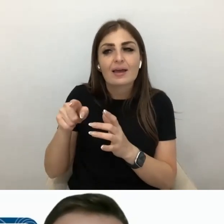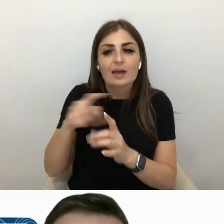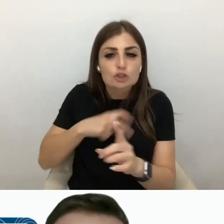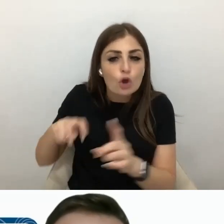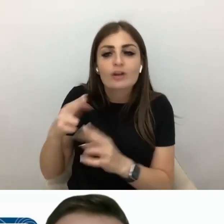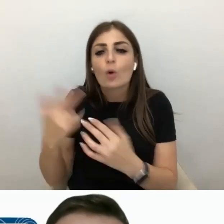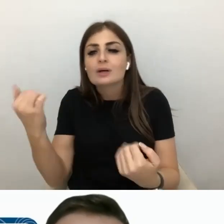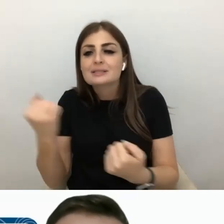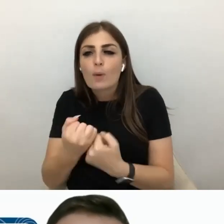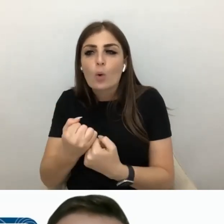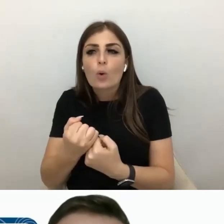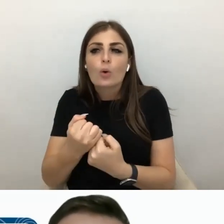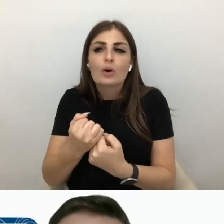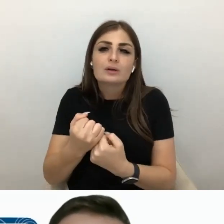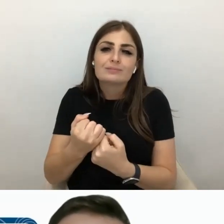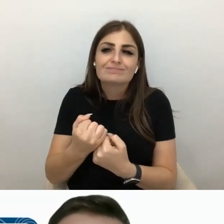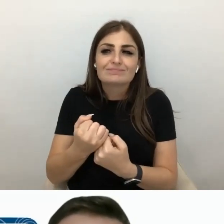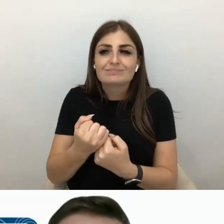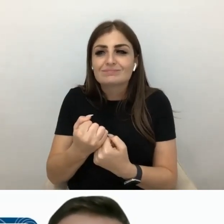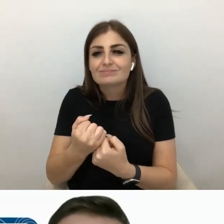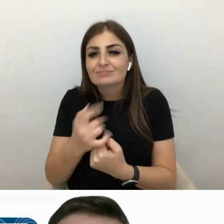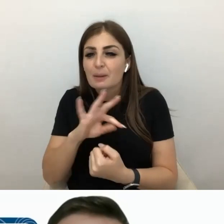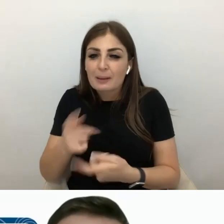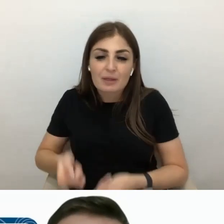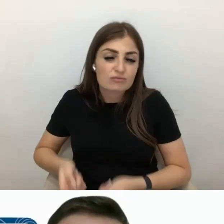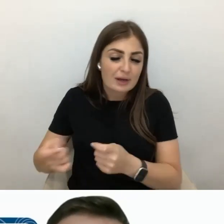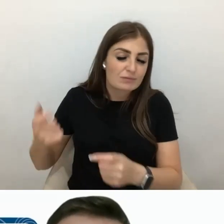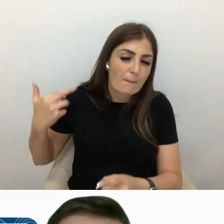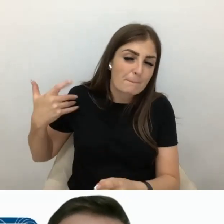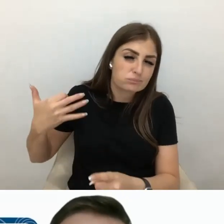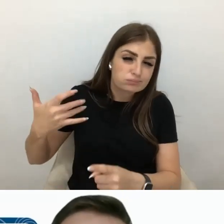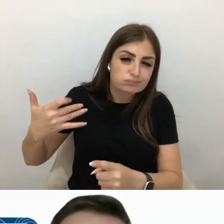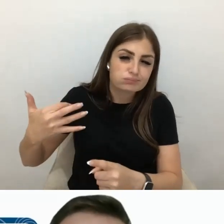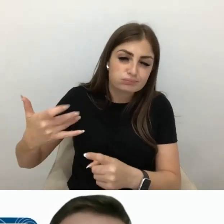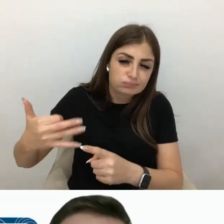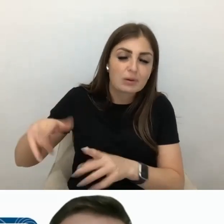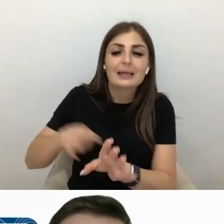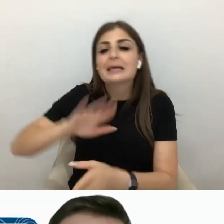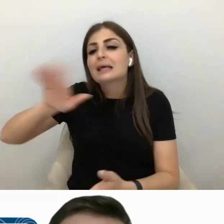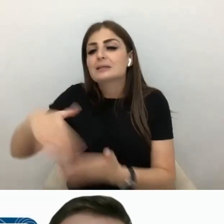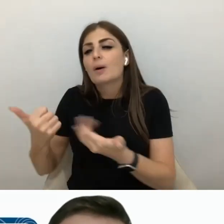is something that they may have been raising for many years before they even get to the